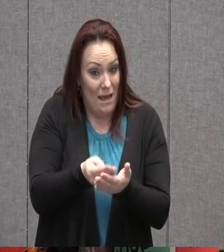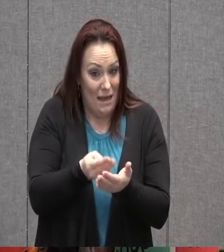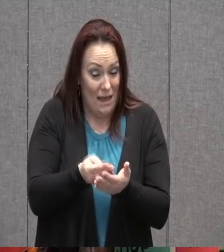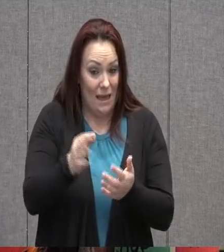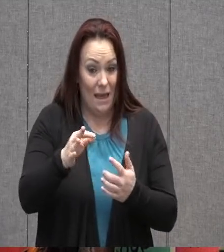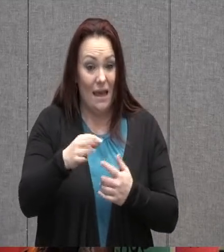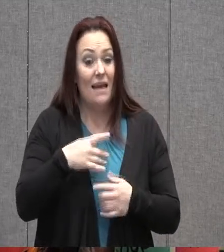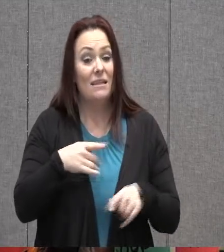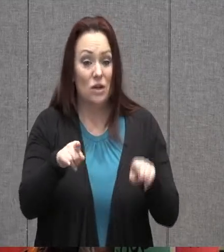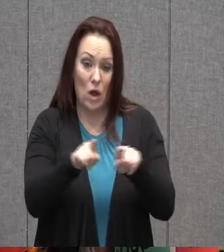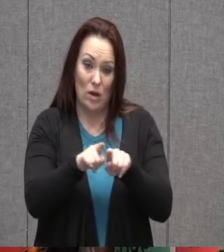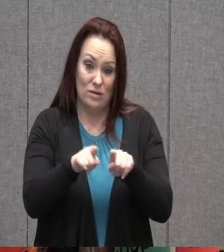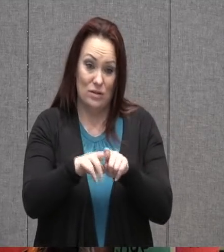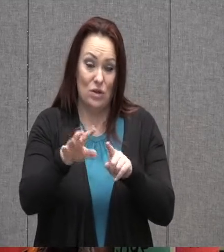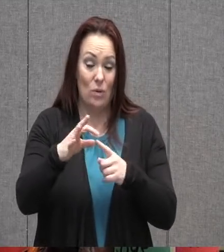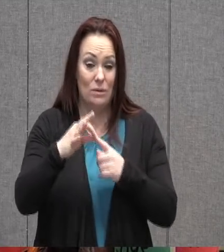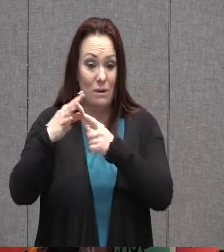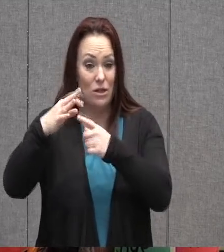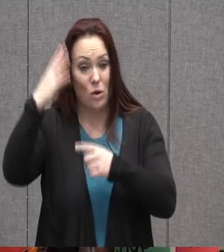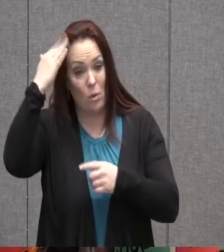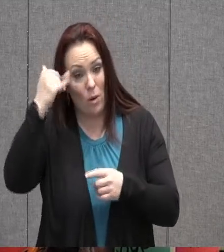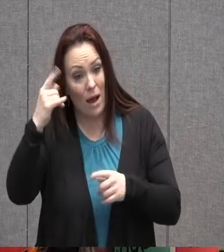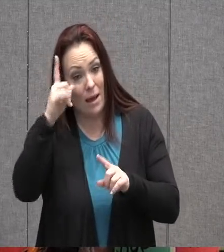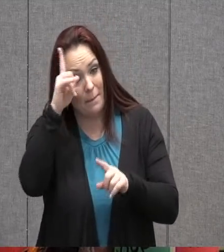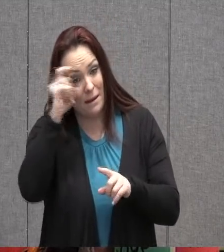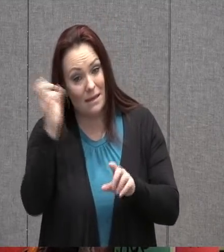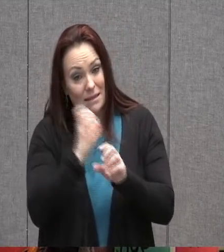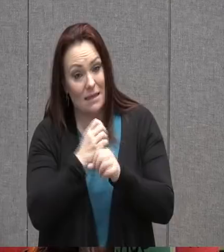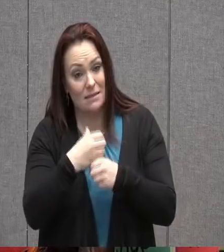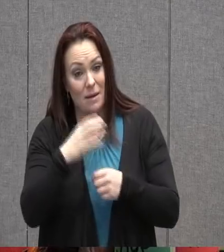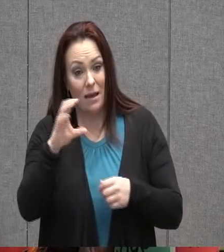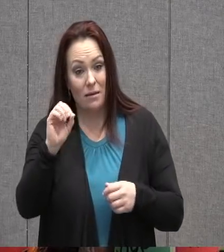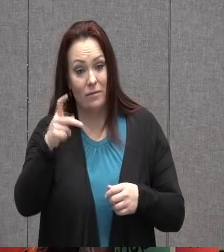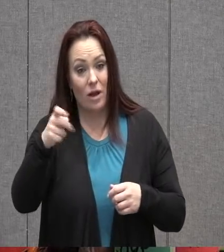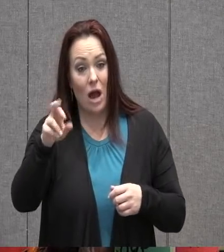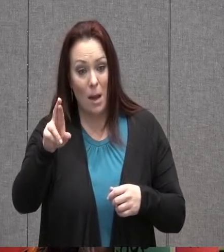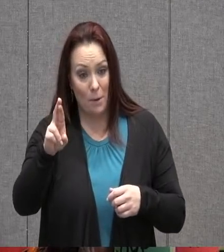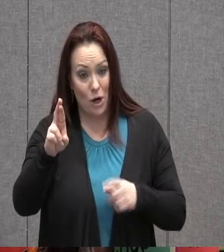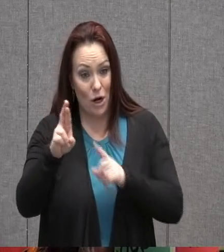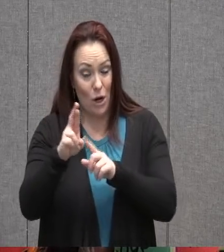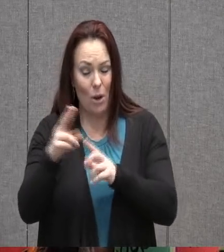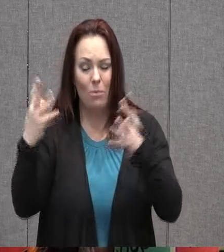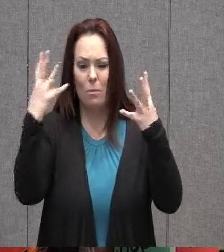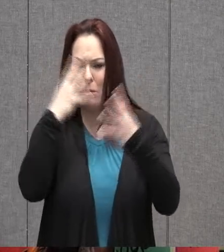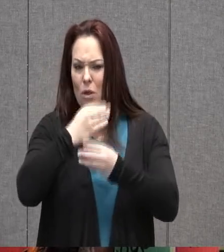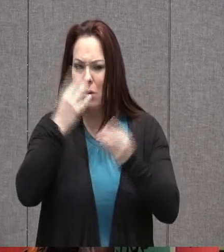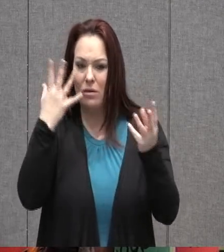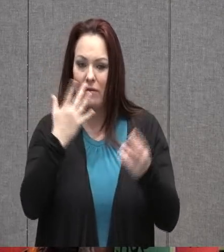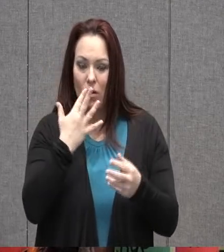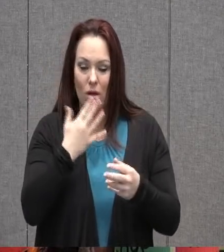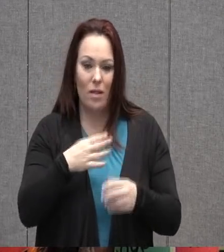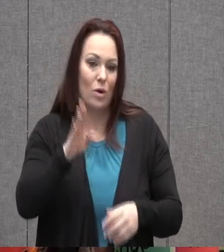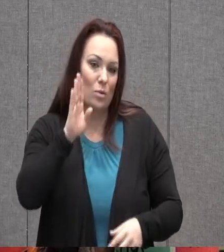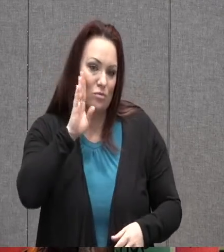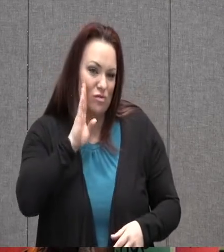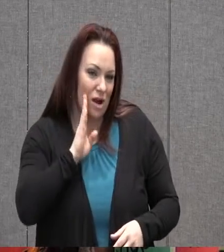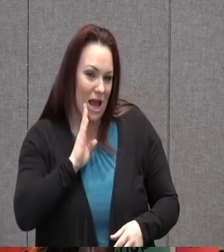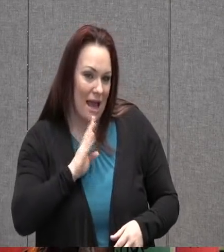is also made out of copper. That's why it gets its pretty color just like this brown color.